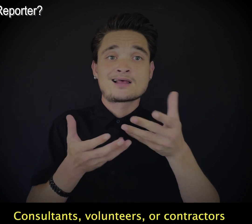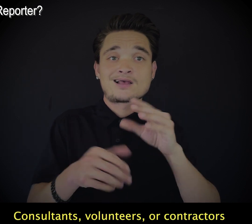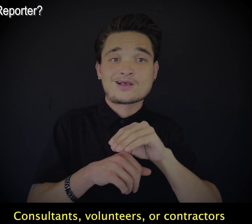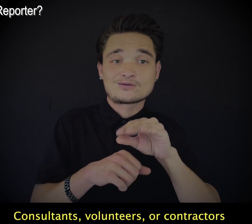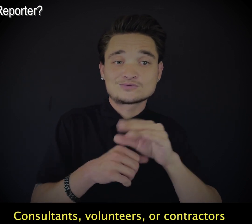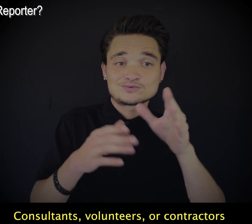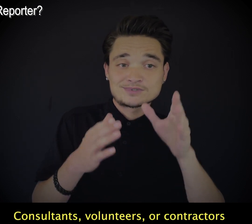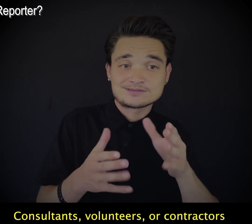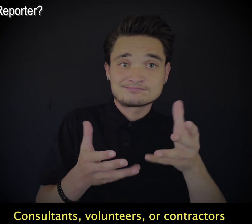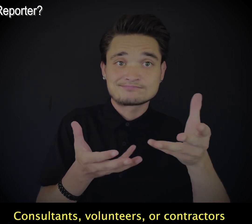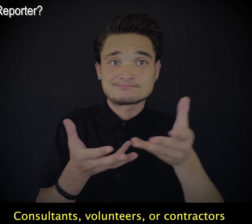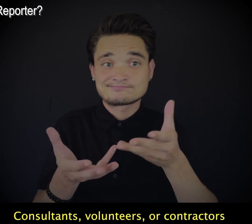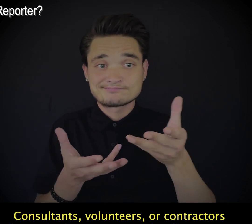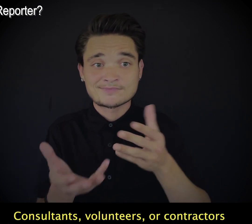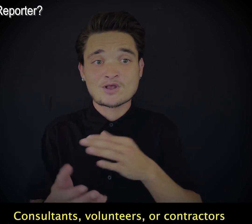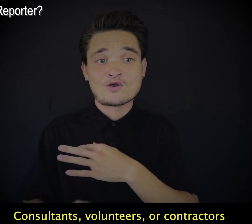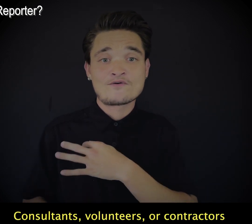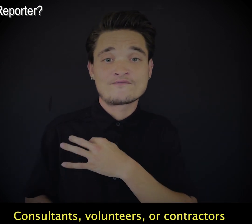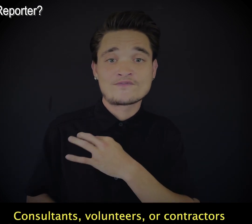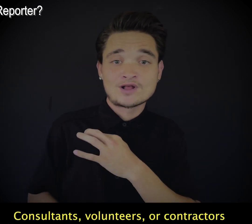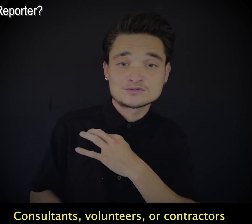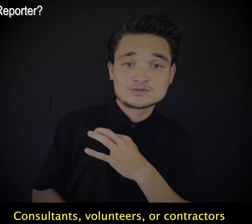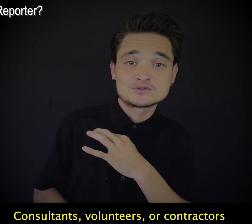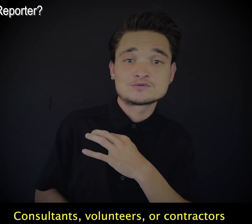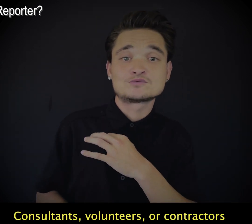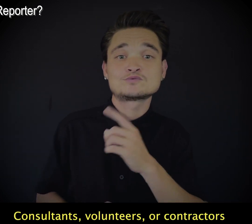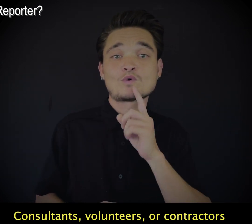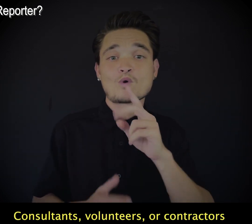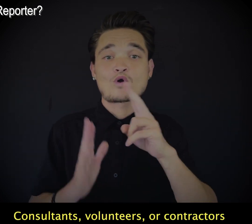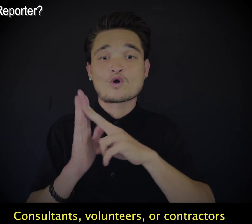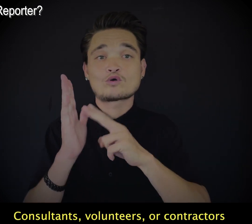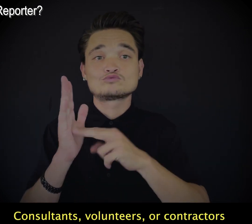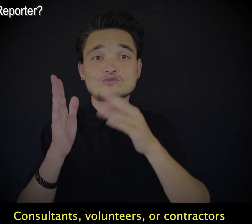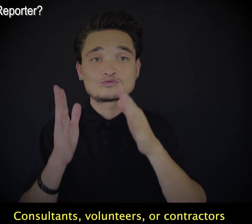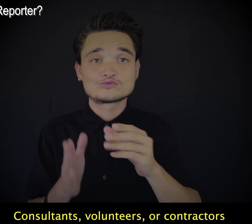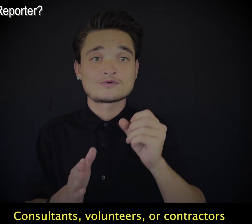Consultants, volunteers, or contractors of organizations or companies that contract